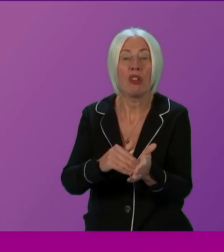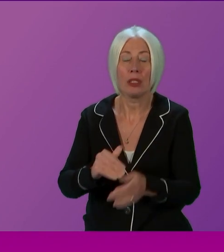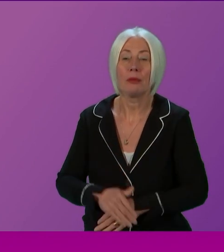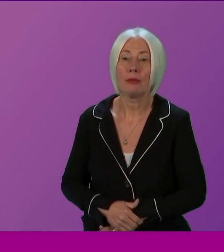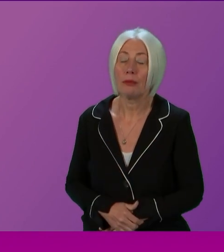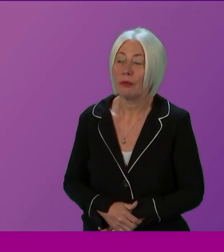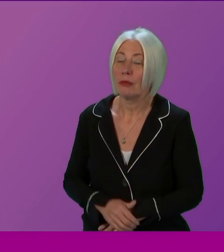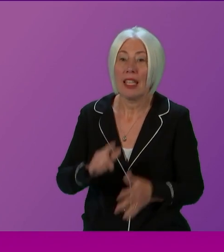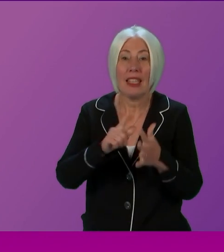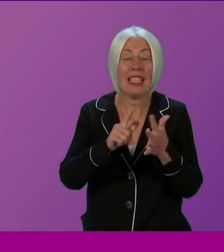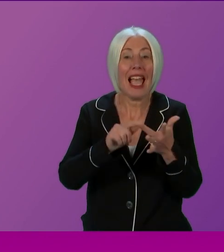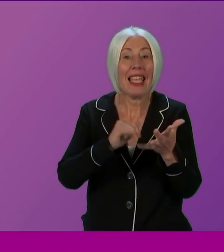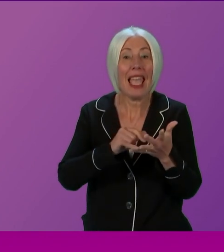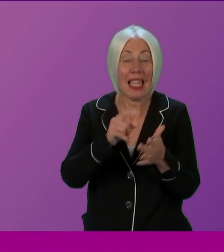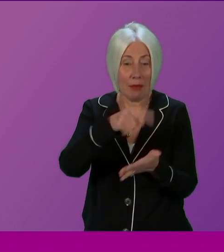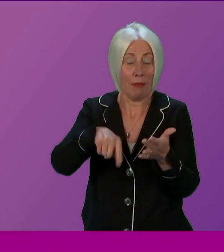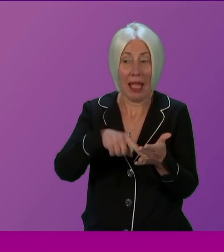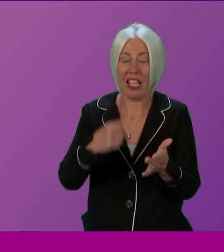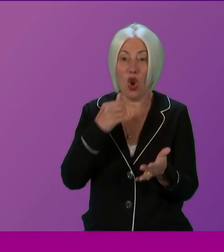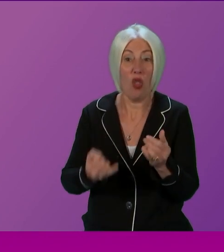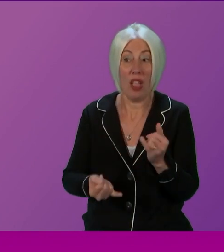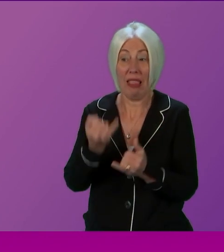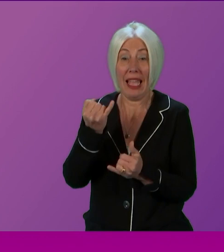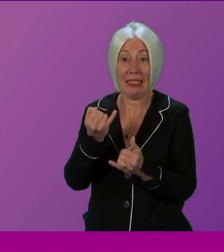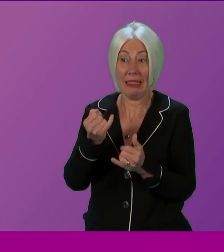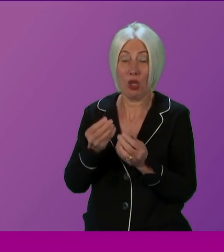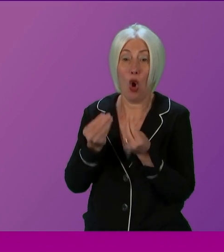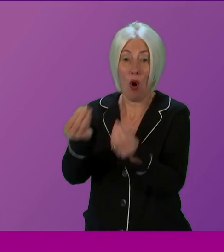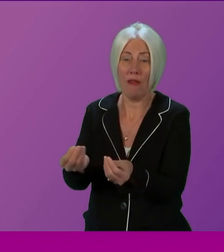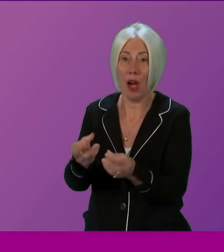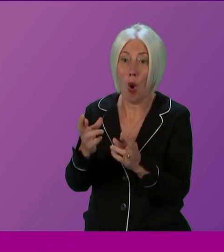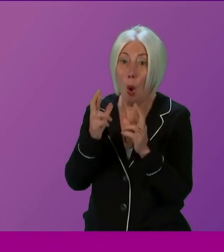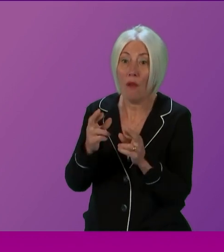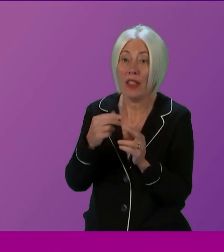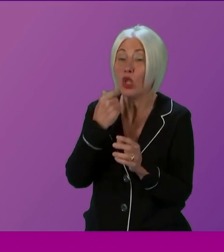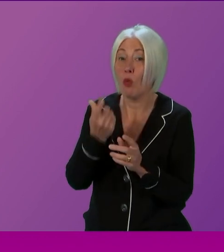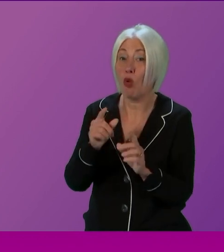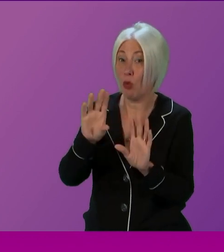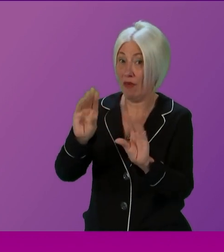The Educational Institute of Scotland ballot on this last-gasp offer ends tomorrow. We all hope that this dispute can end because of the lost